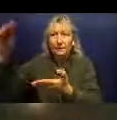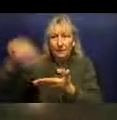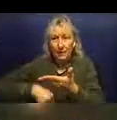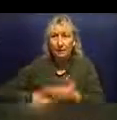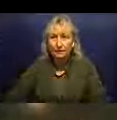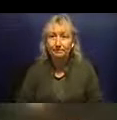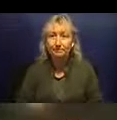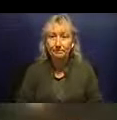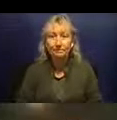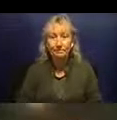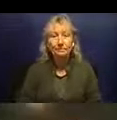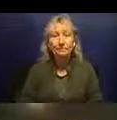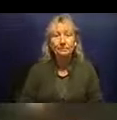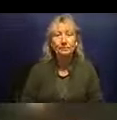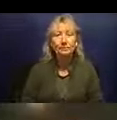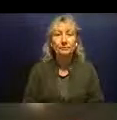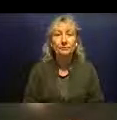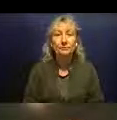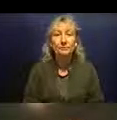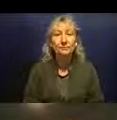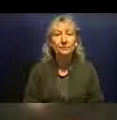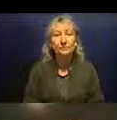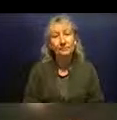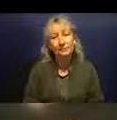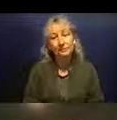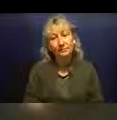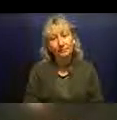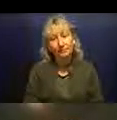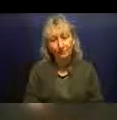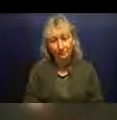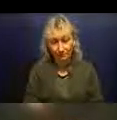Or could they go to an online free support there's a Broadway range of help that will still how are going to overcome that barrier and actually do their taxes?